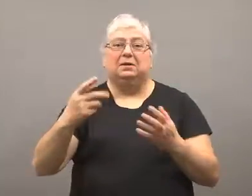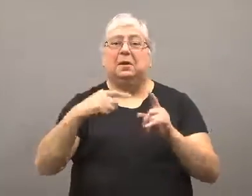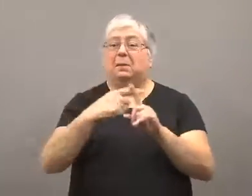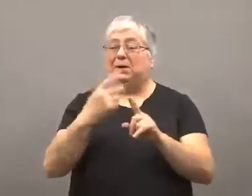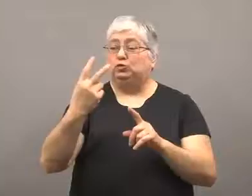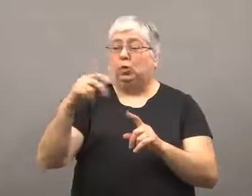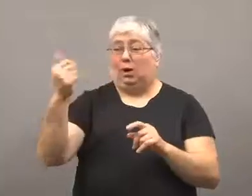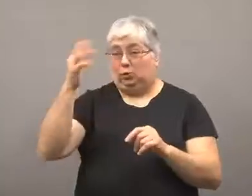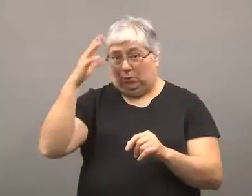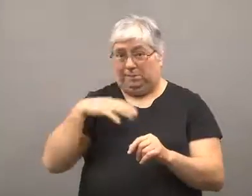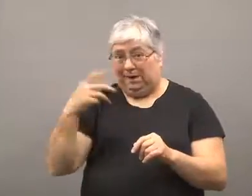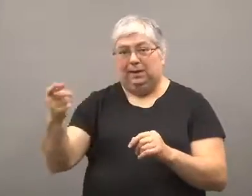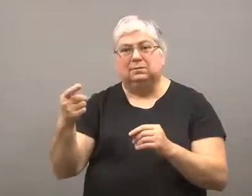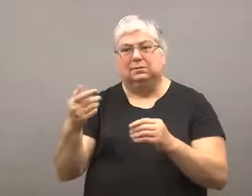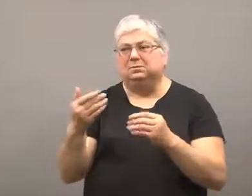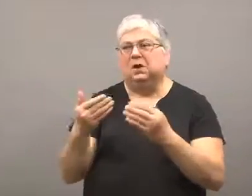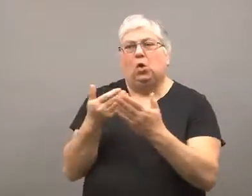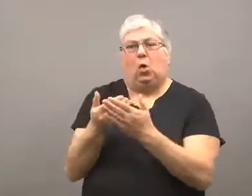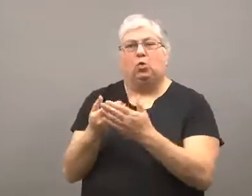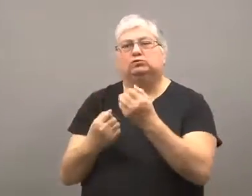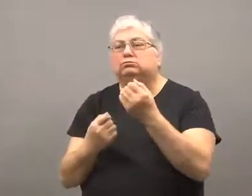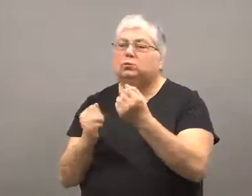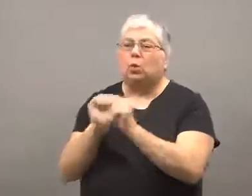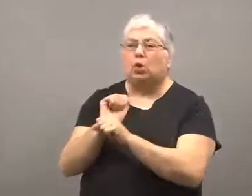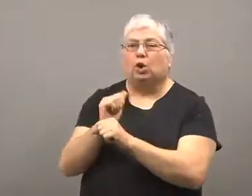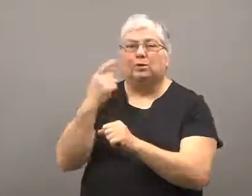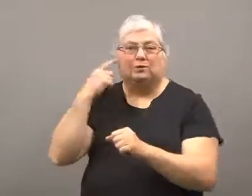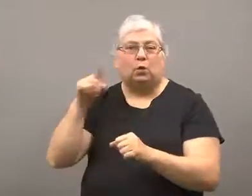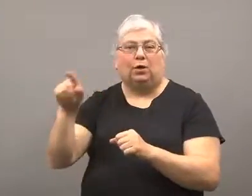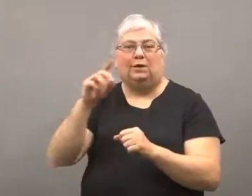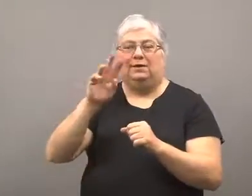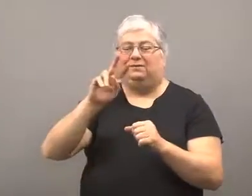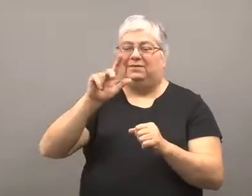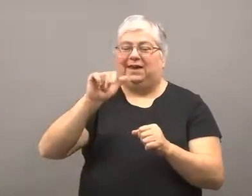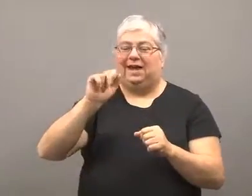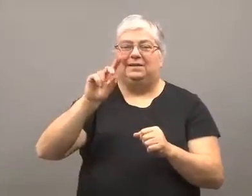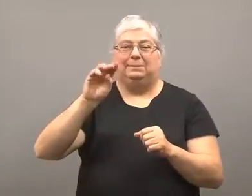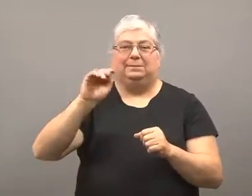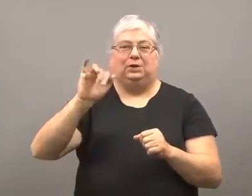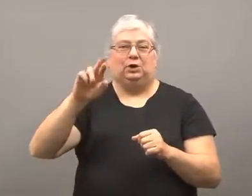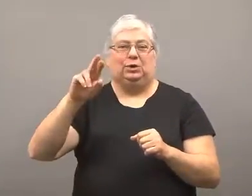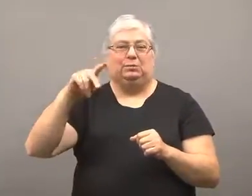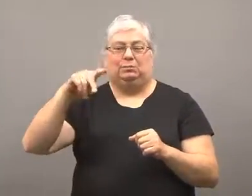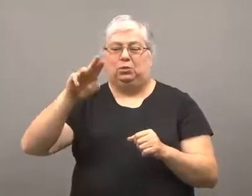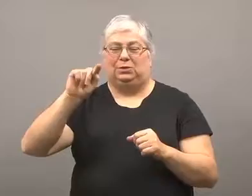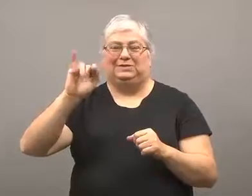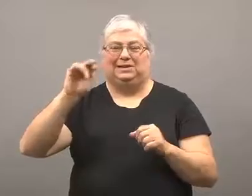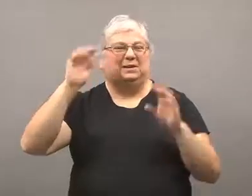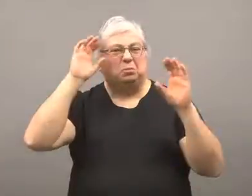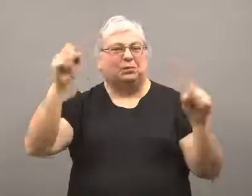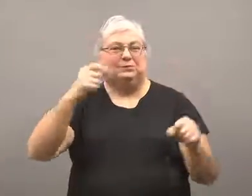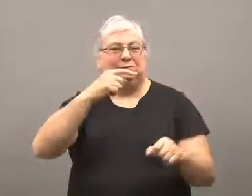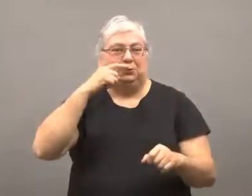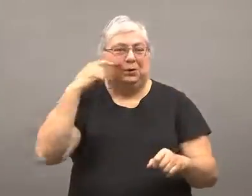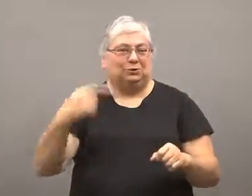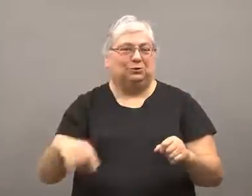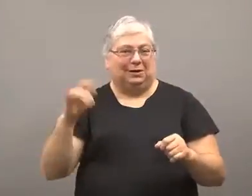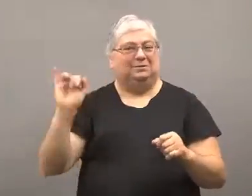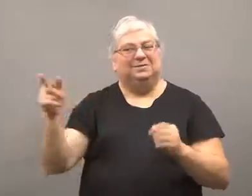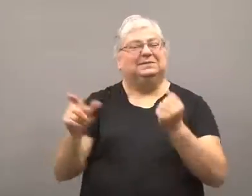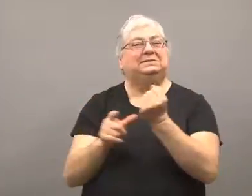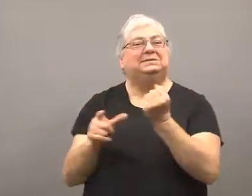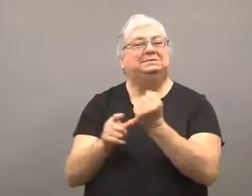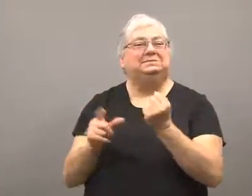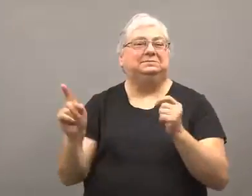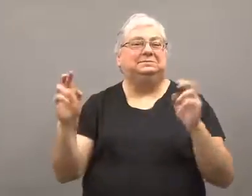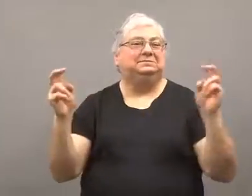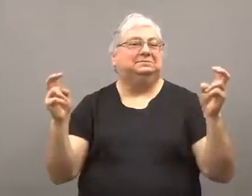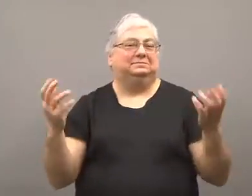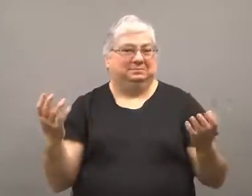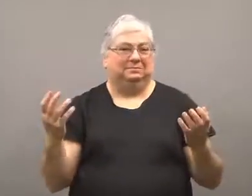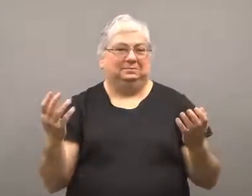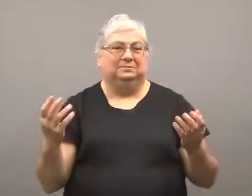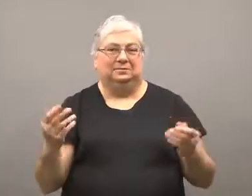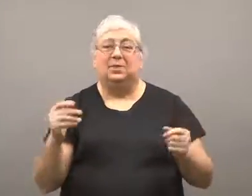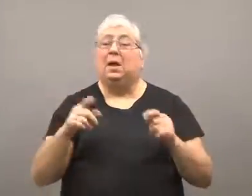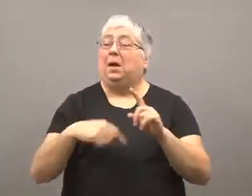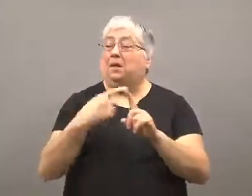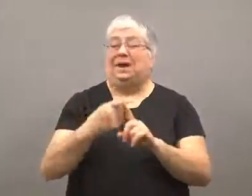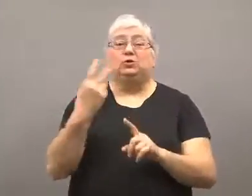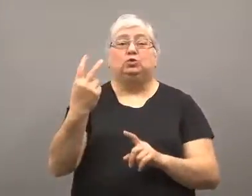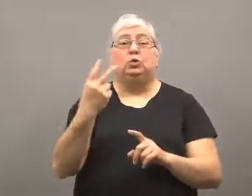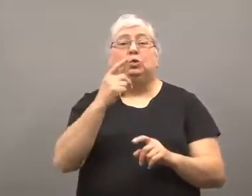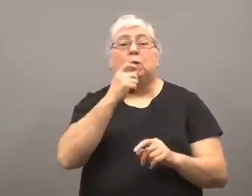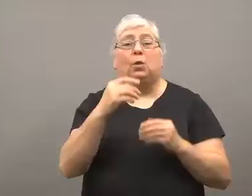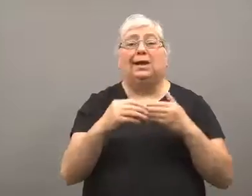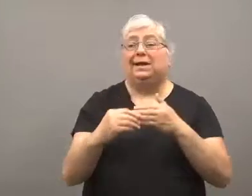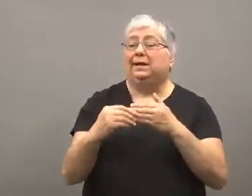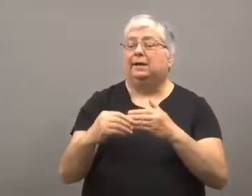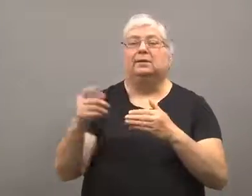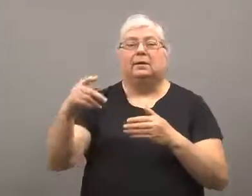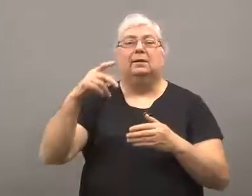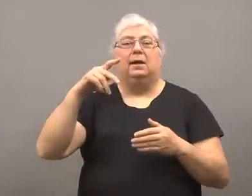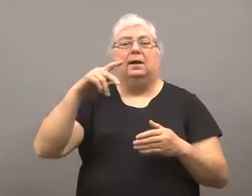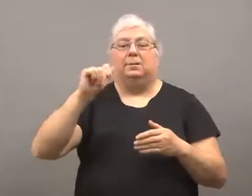Two other men are close aides of president Vladmir Putin.